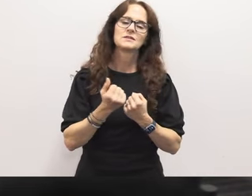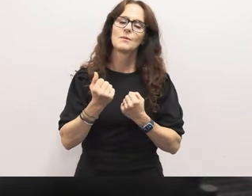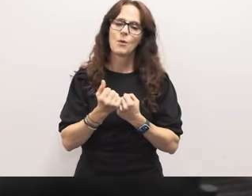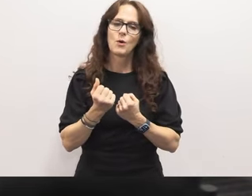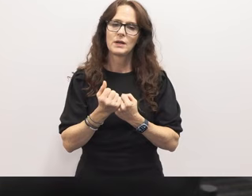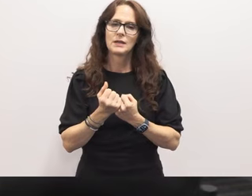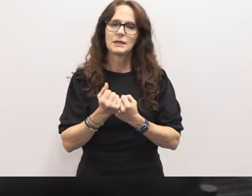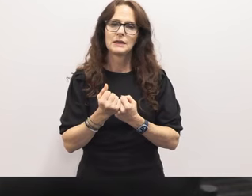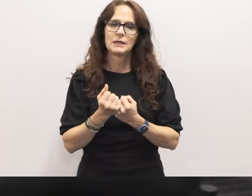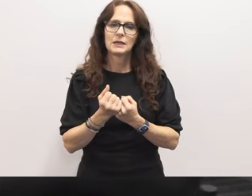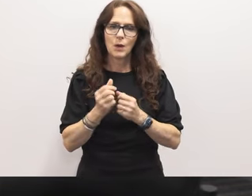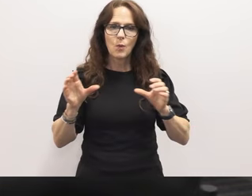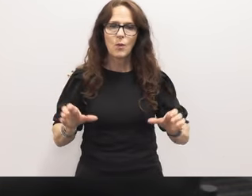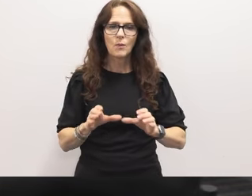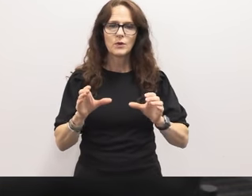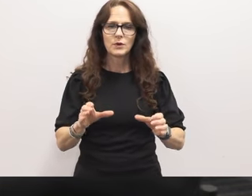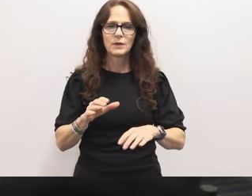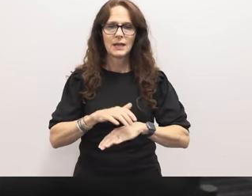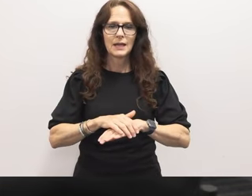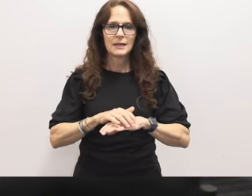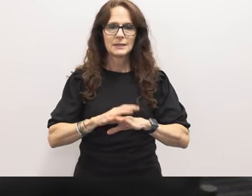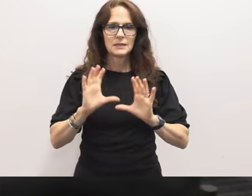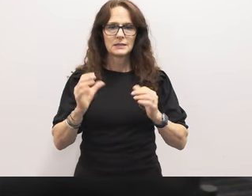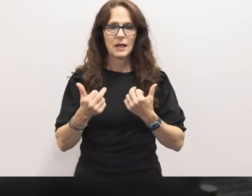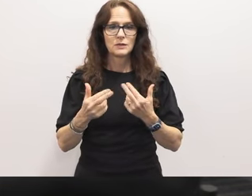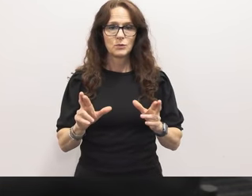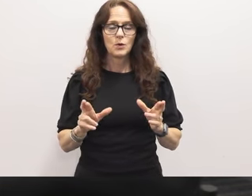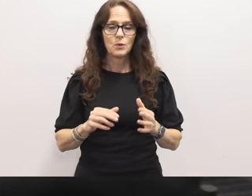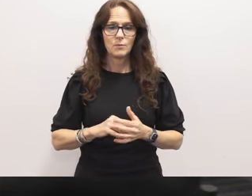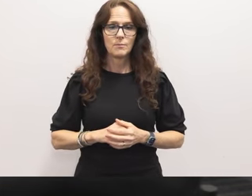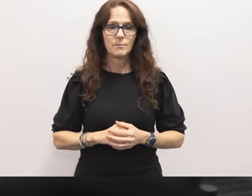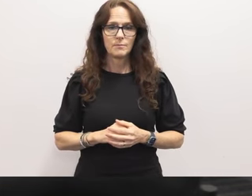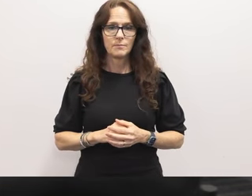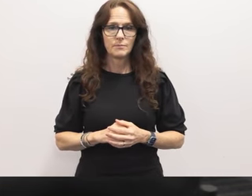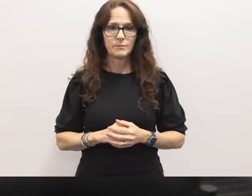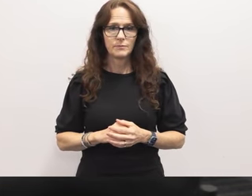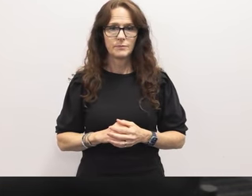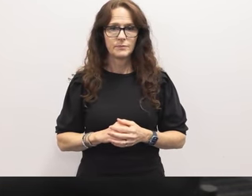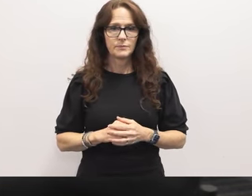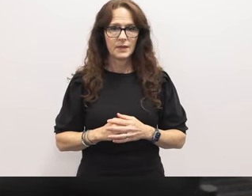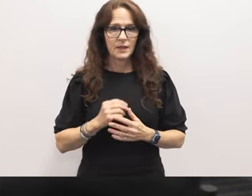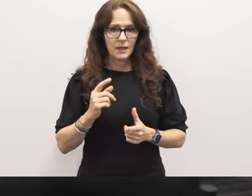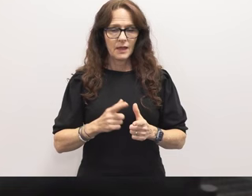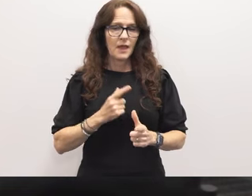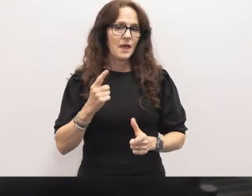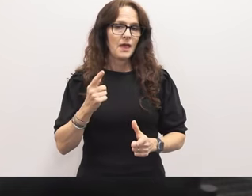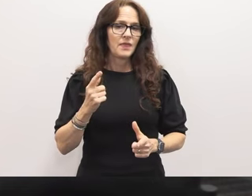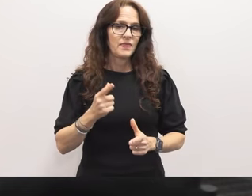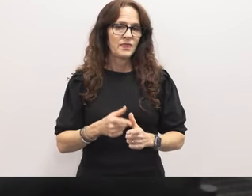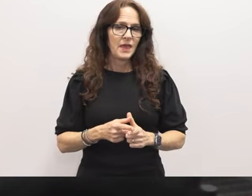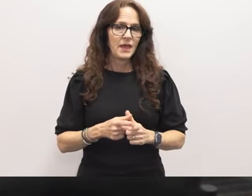in the English classroom. And, you know, then extending from that